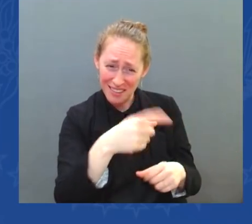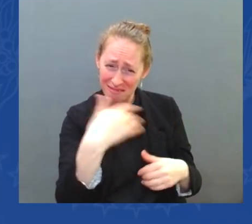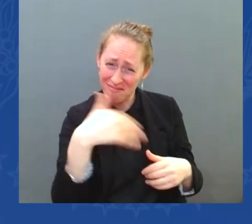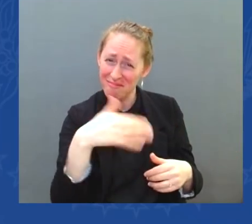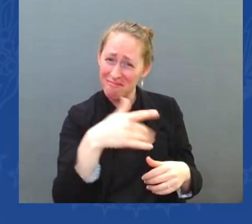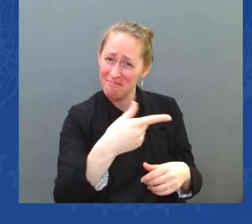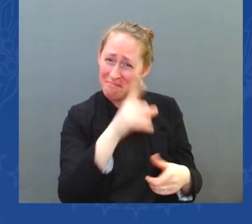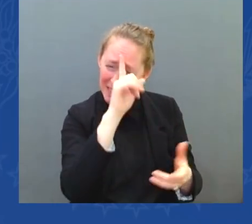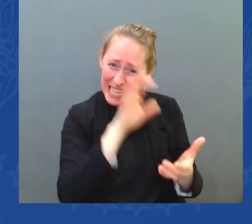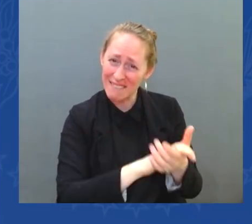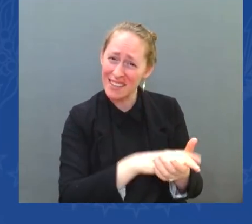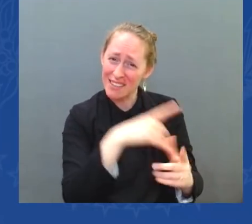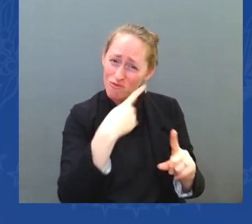We're the only nation on Earth --